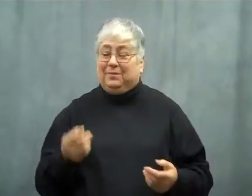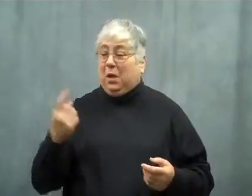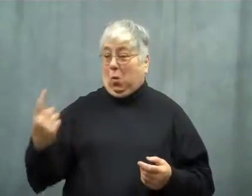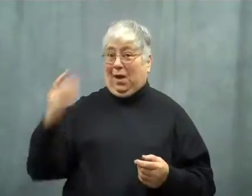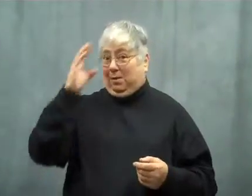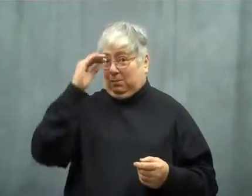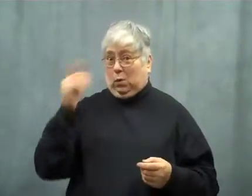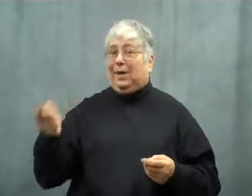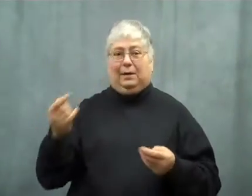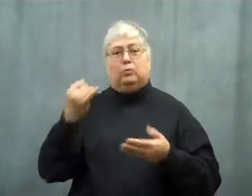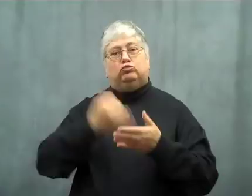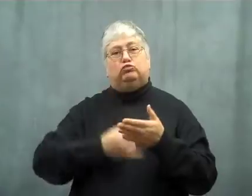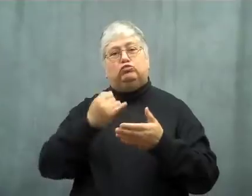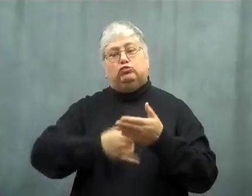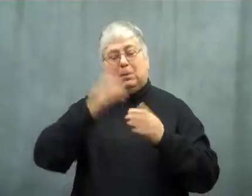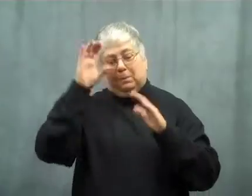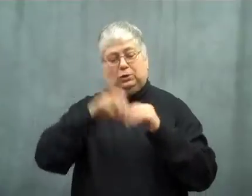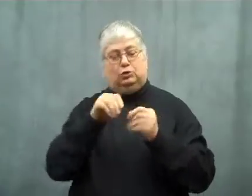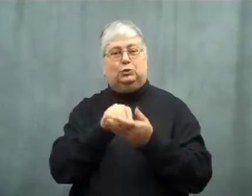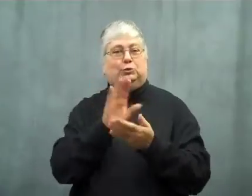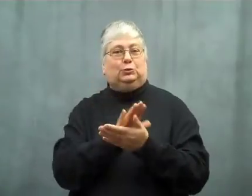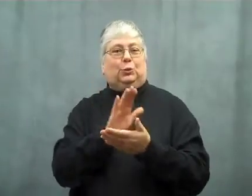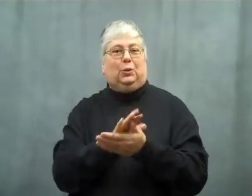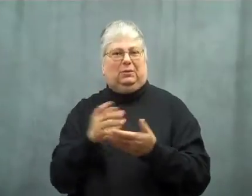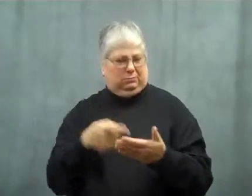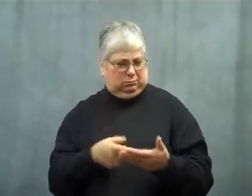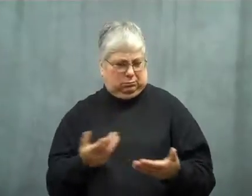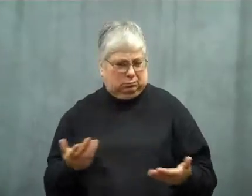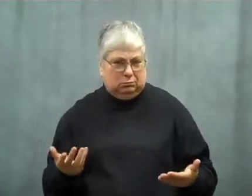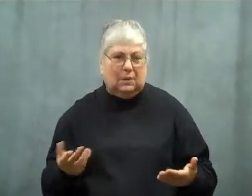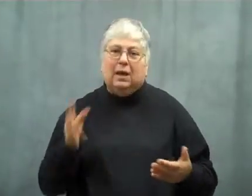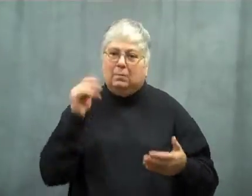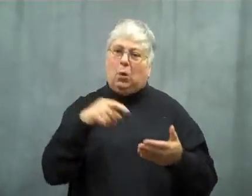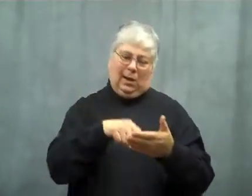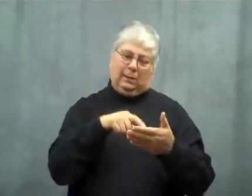One boy drew a picture in school. He was asked about it.